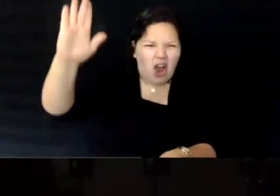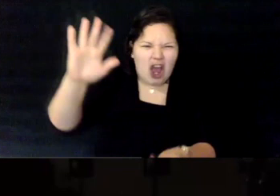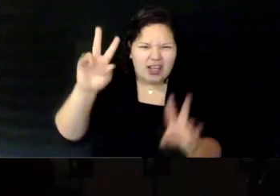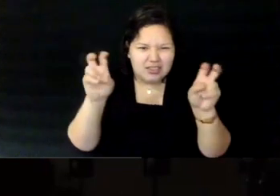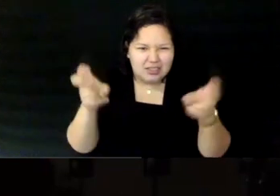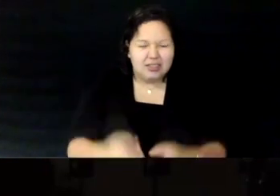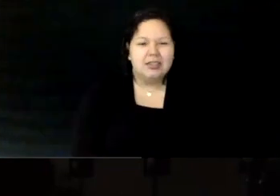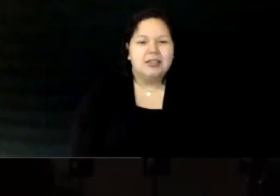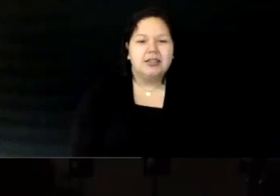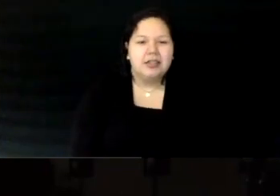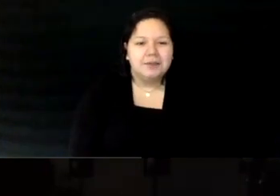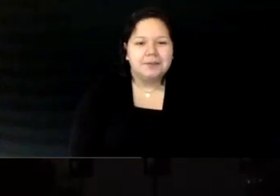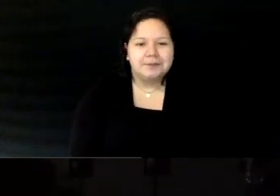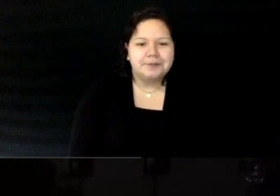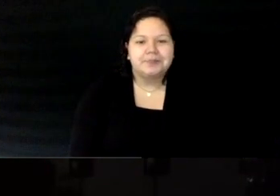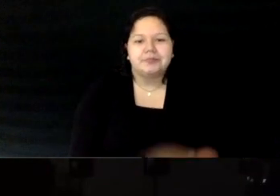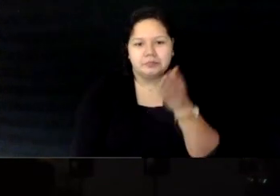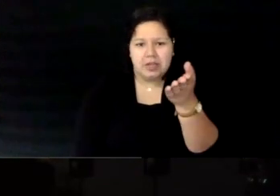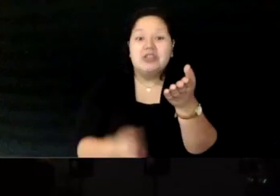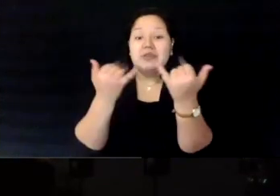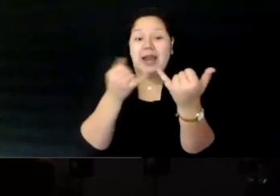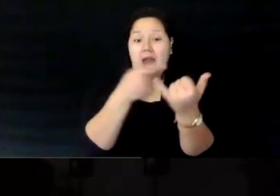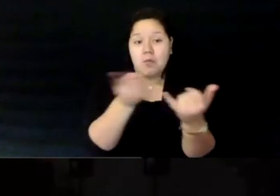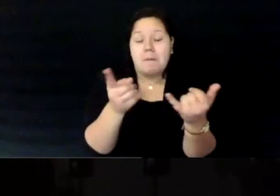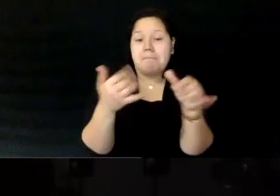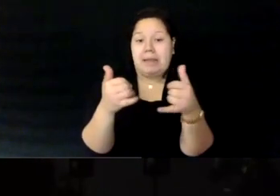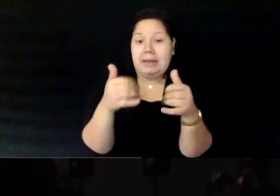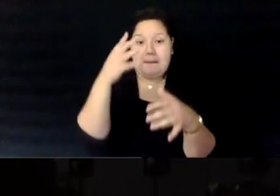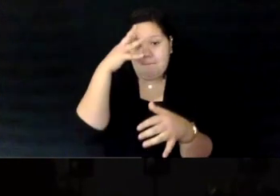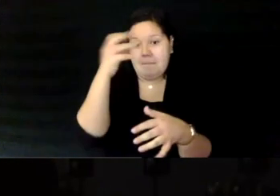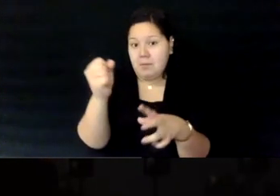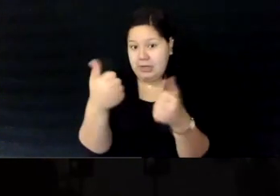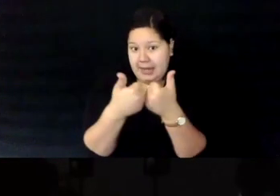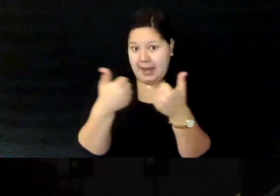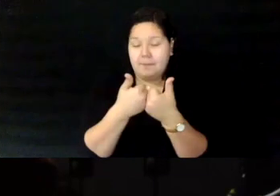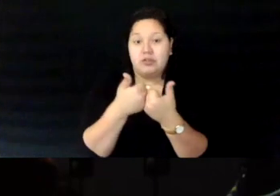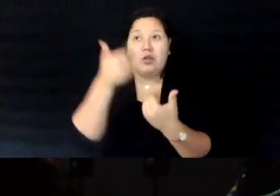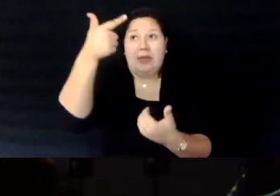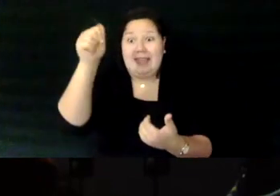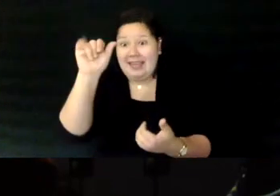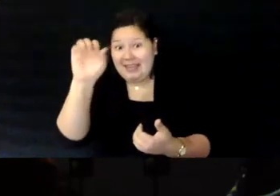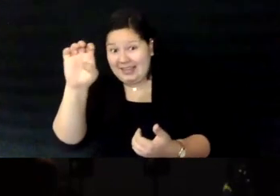interactors are playing the memory game. So this is when Gaea is asking you these questions and